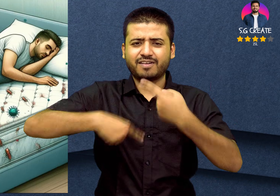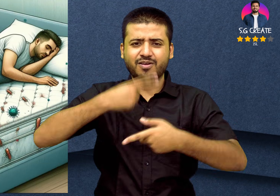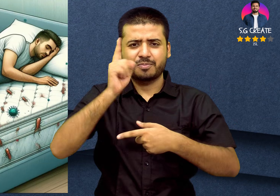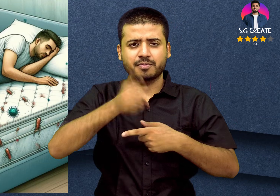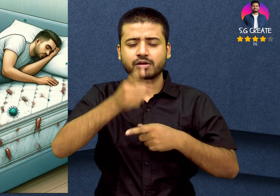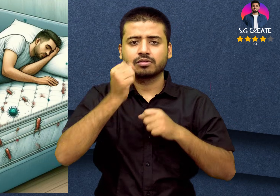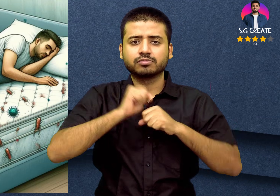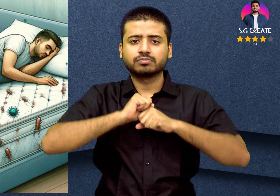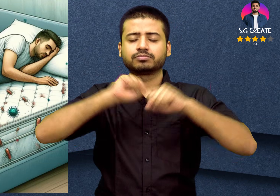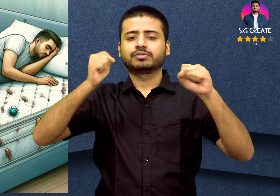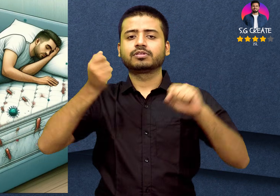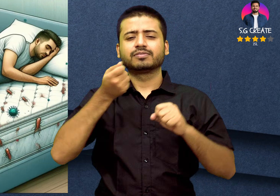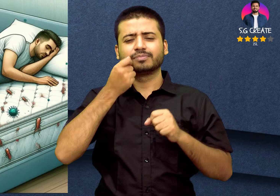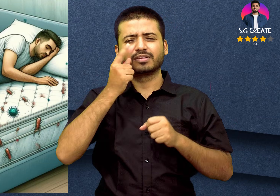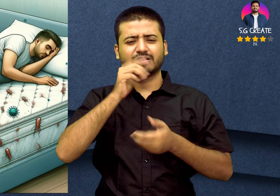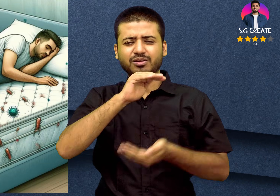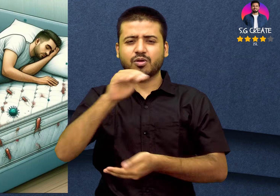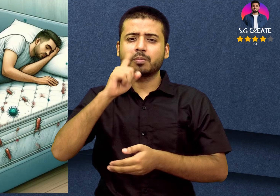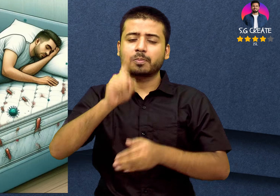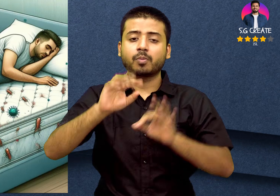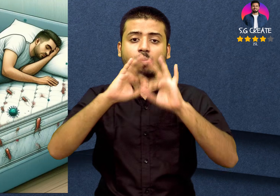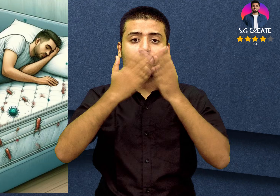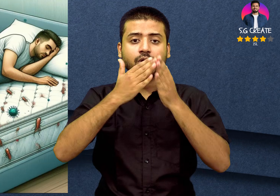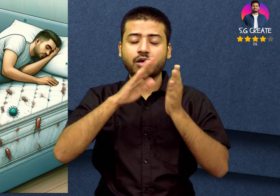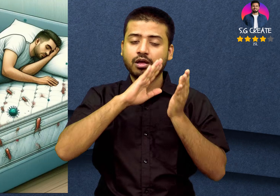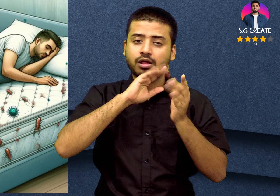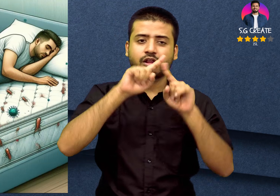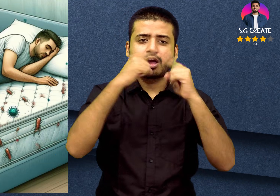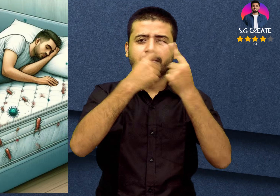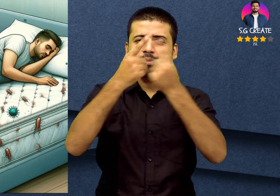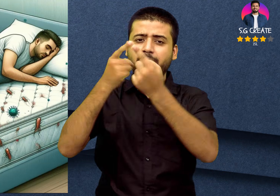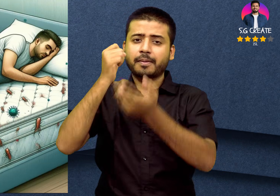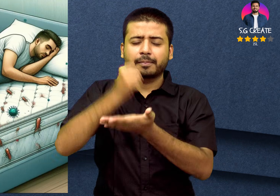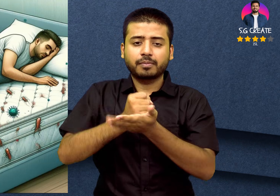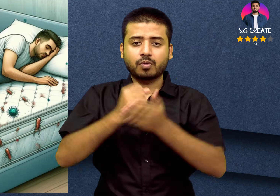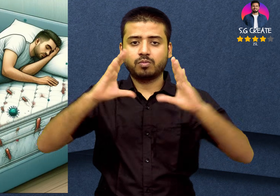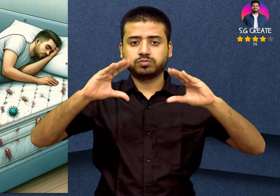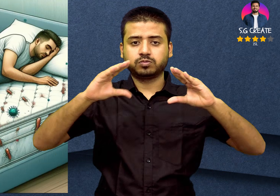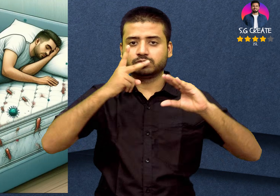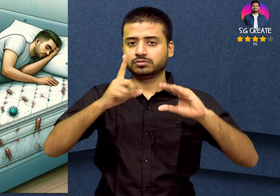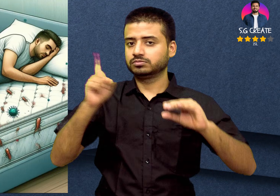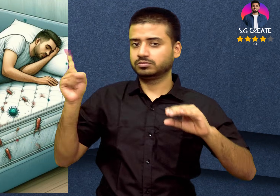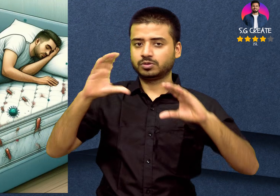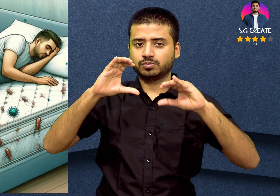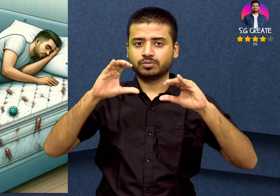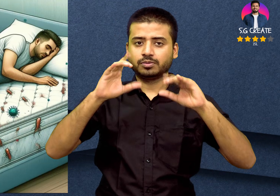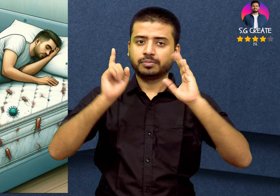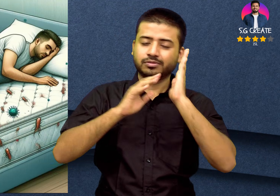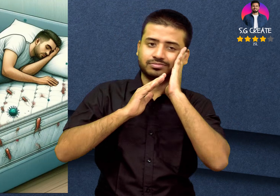lives. The illusion of the clean bed. We spend roughly a third of our lives asleep, wrapped in